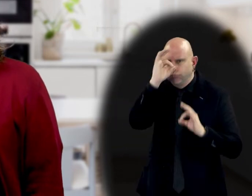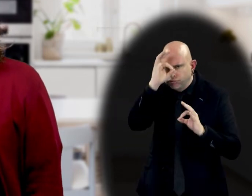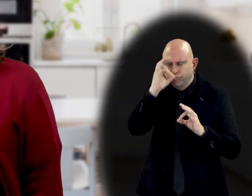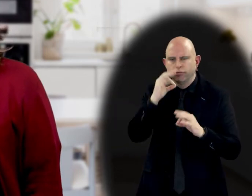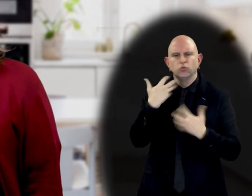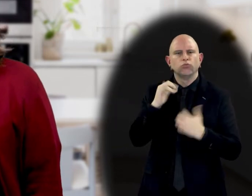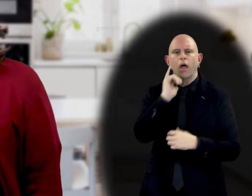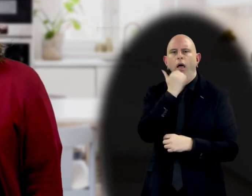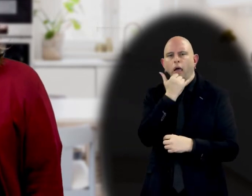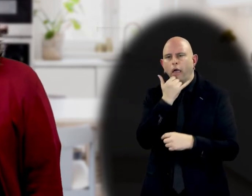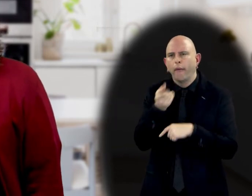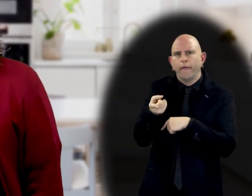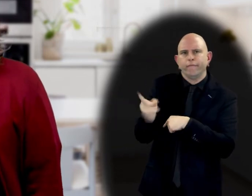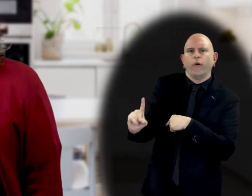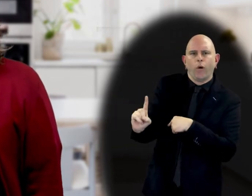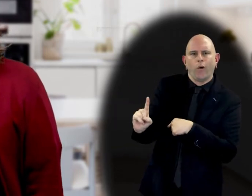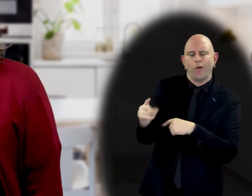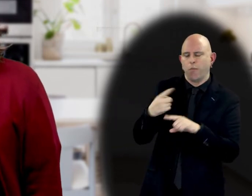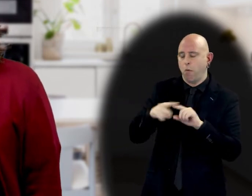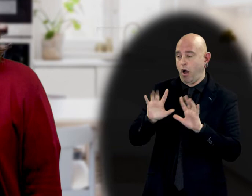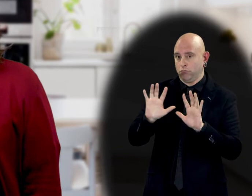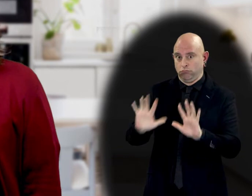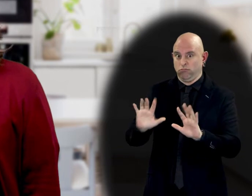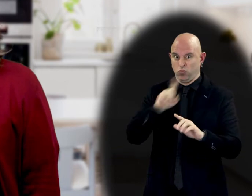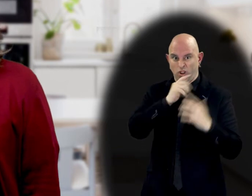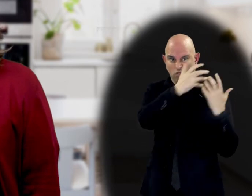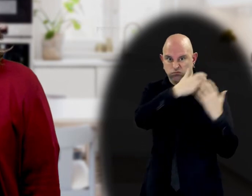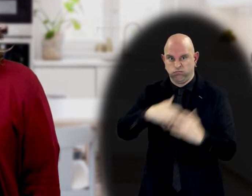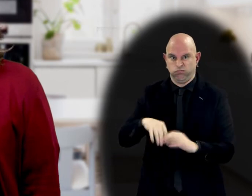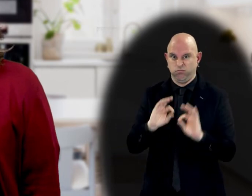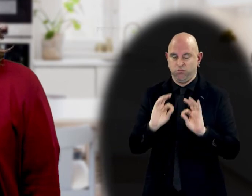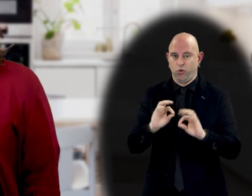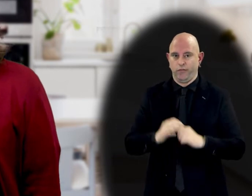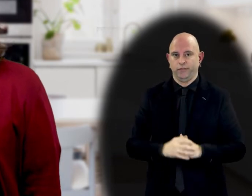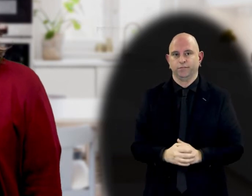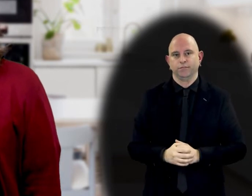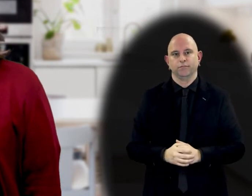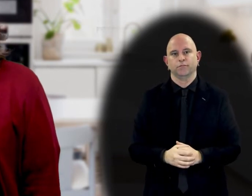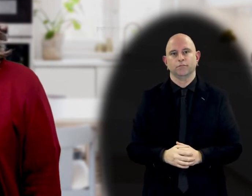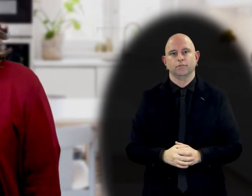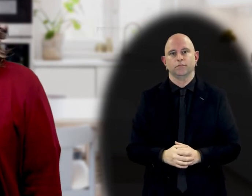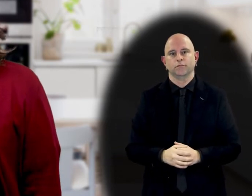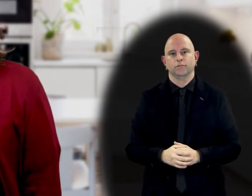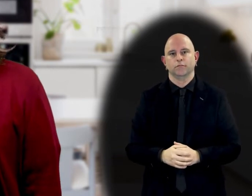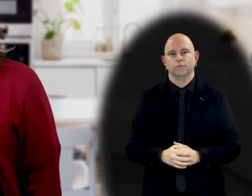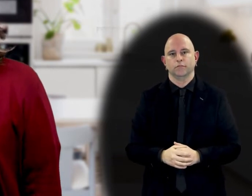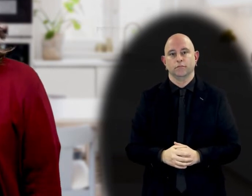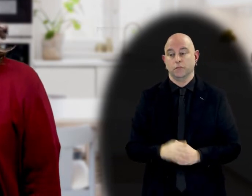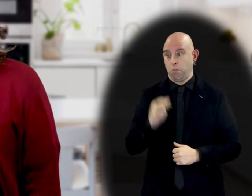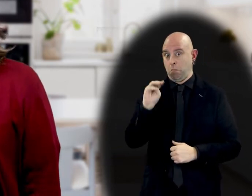I didn't want to offend anyone by doing or saying the wrong thing. It has actually worked out great.